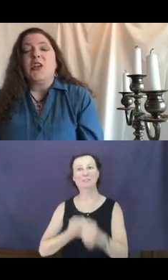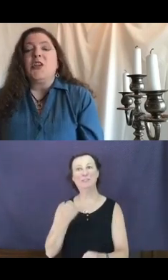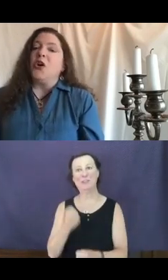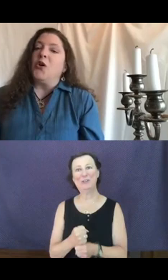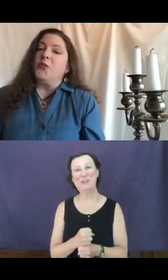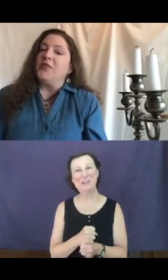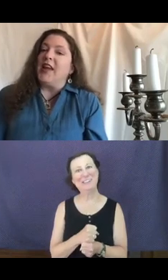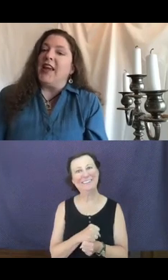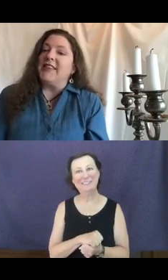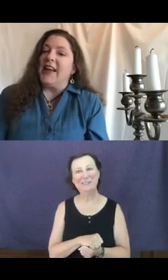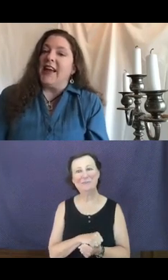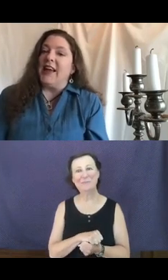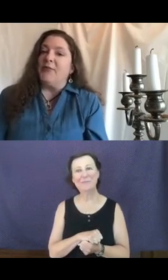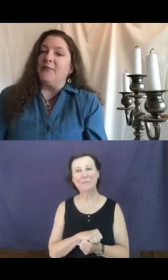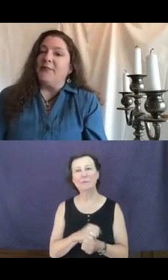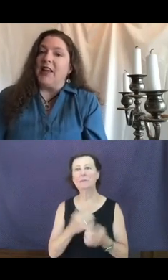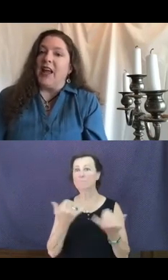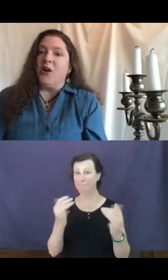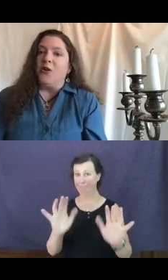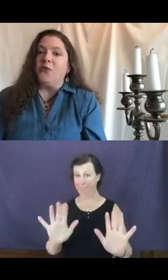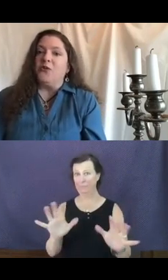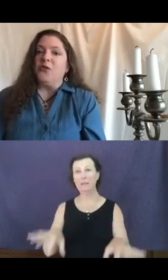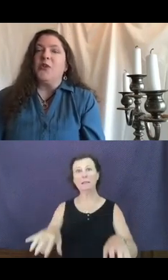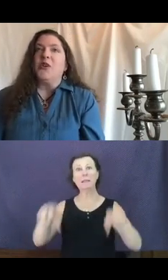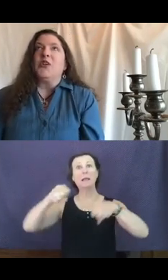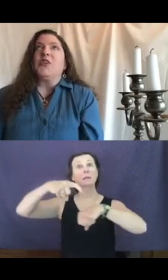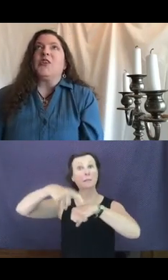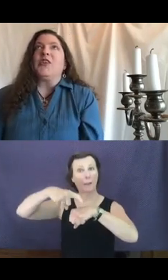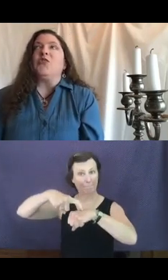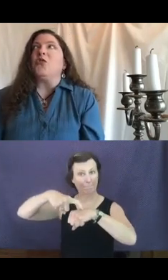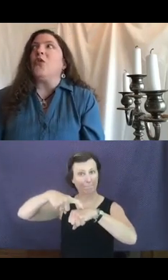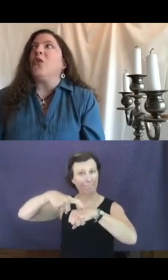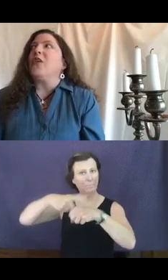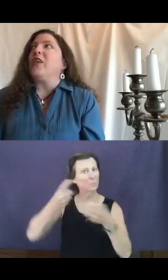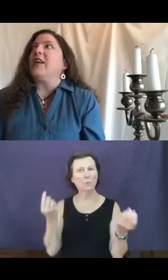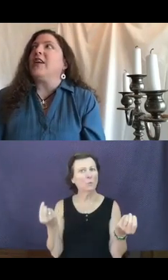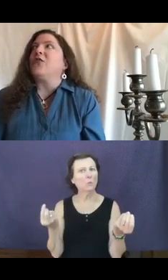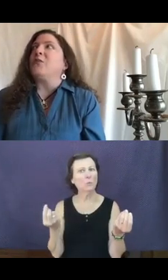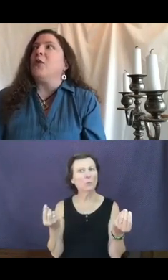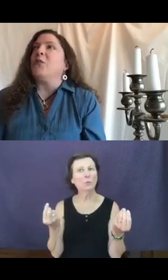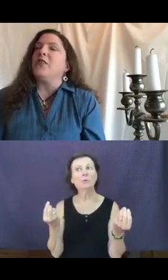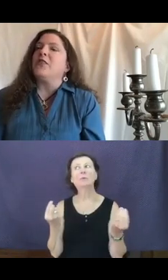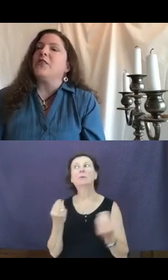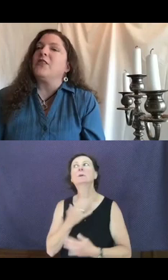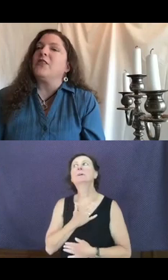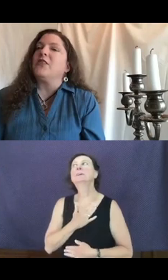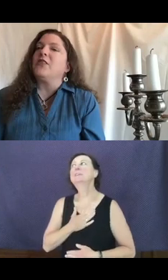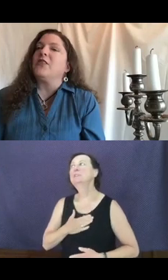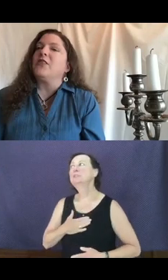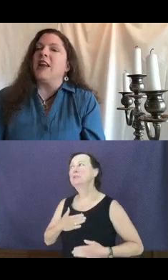So take the time now to enjoy each moment and